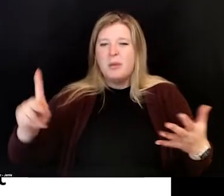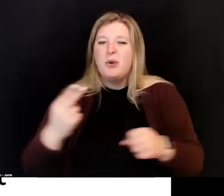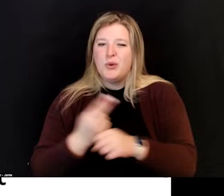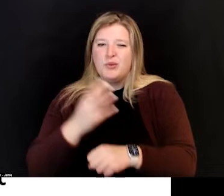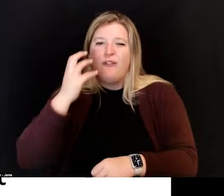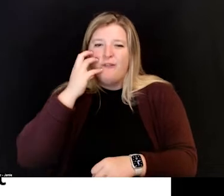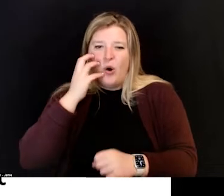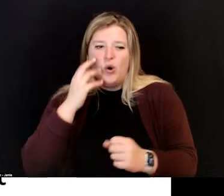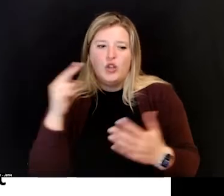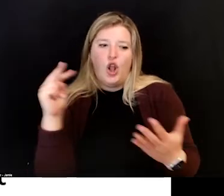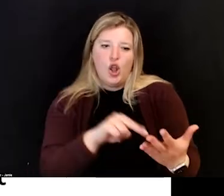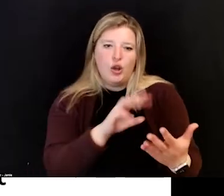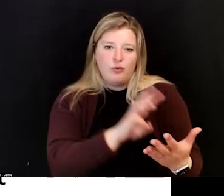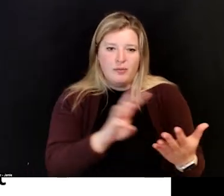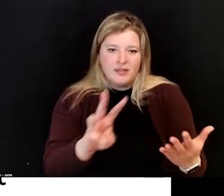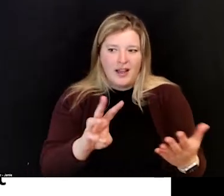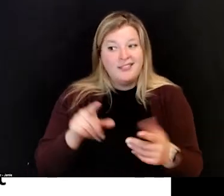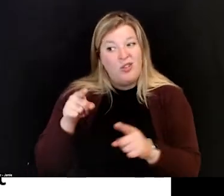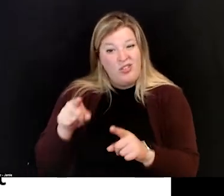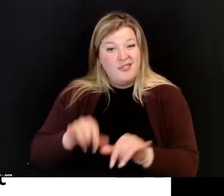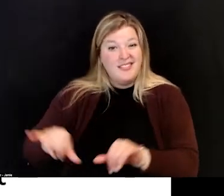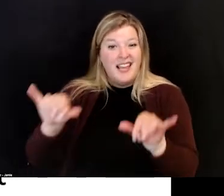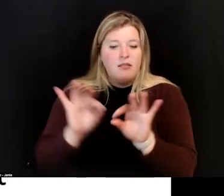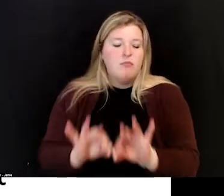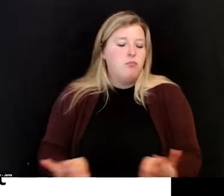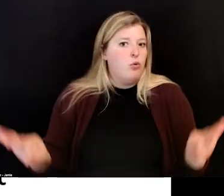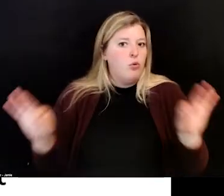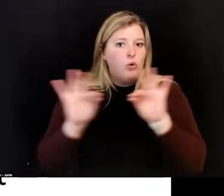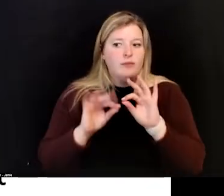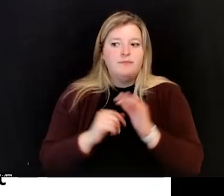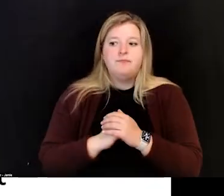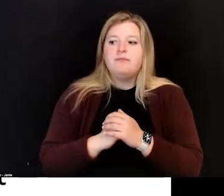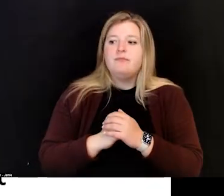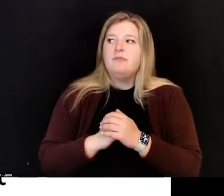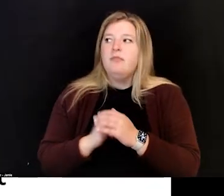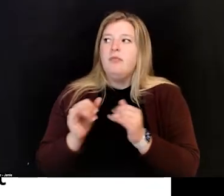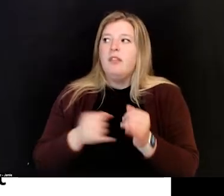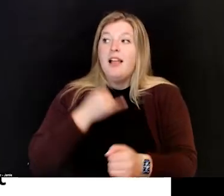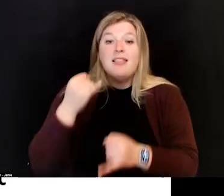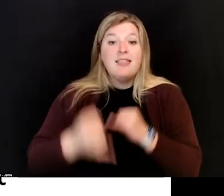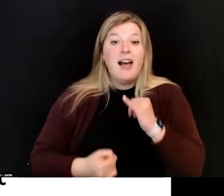so very, very important at this point. The last thing to consider is the level of change.